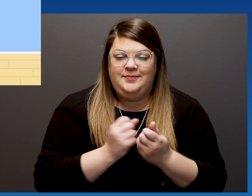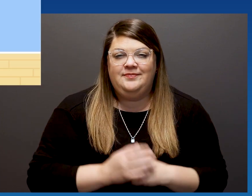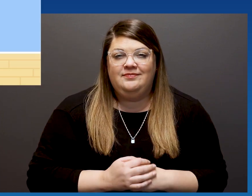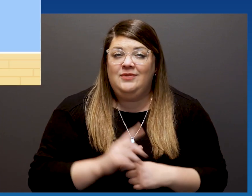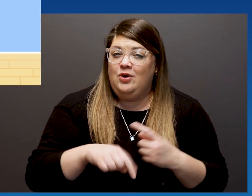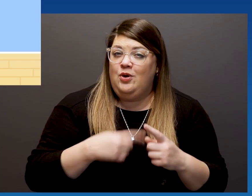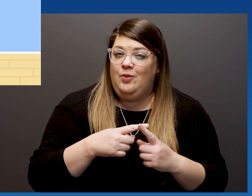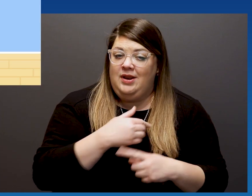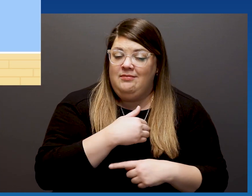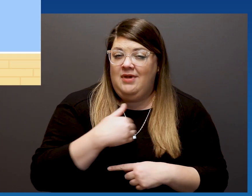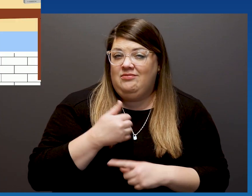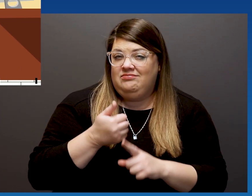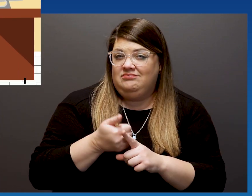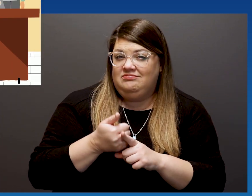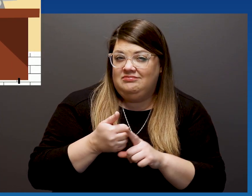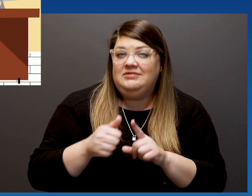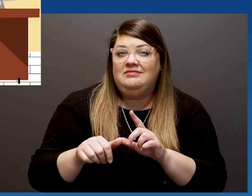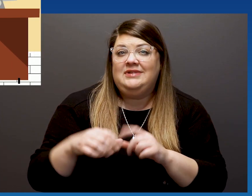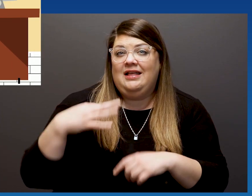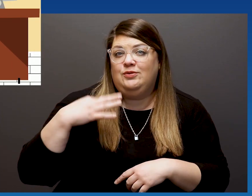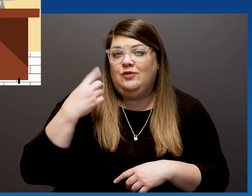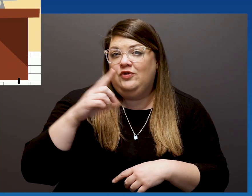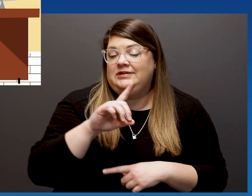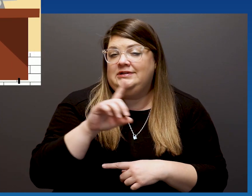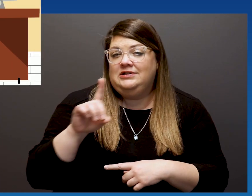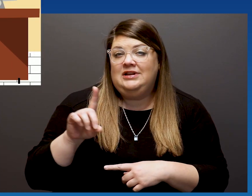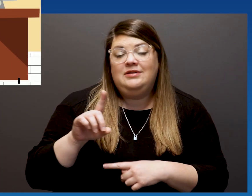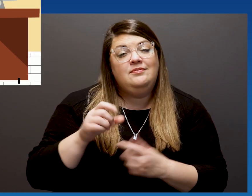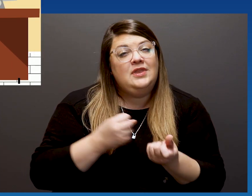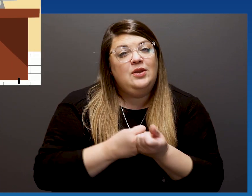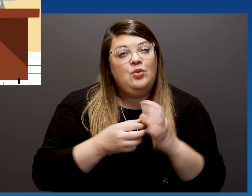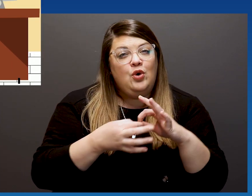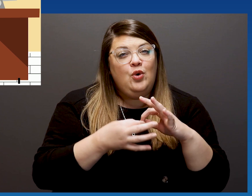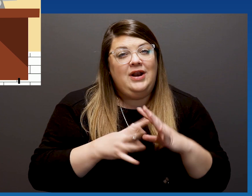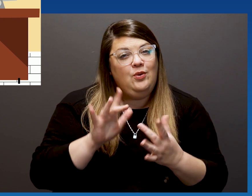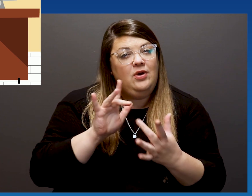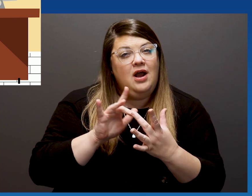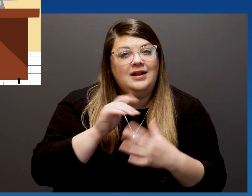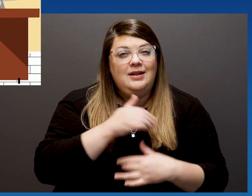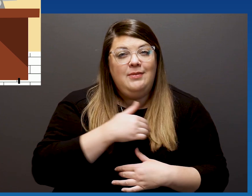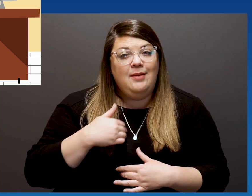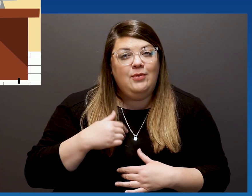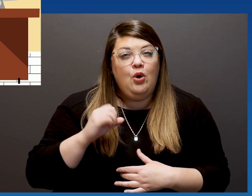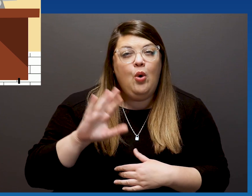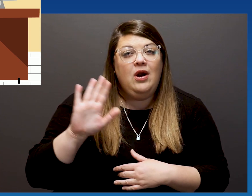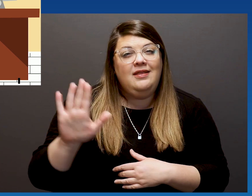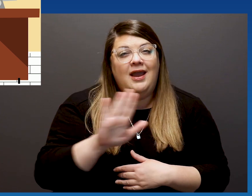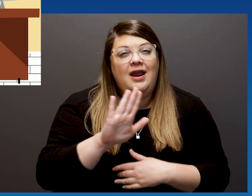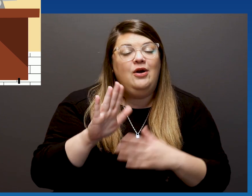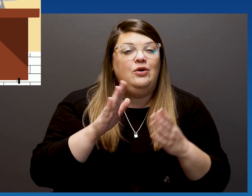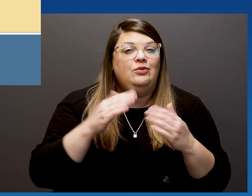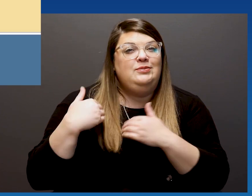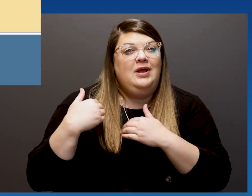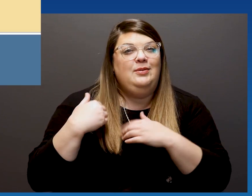When a member is found to be DDD eligible, the support coordinator contacts the member or their responsible person.